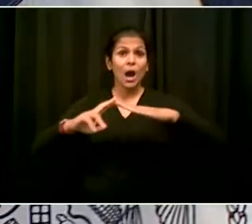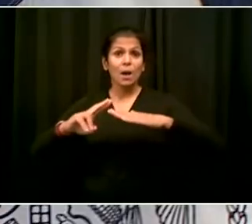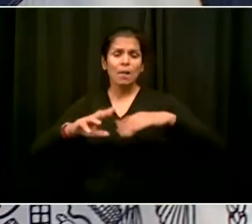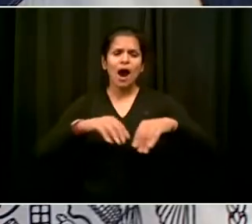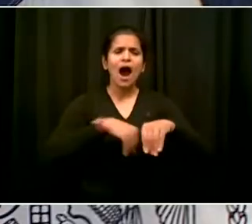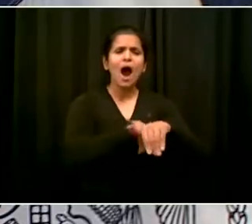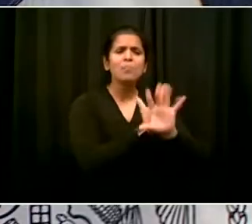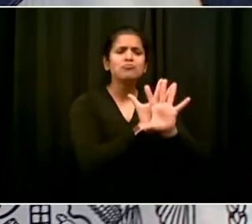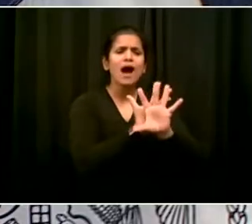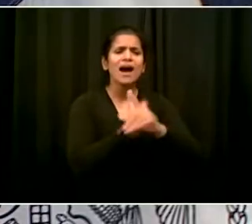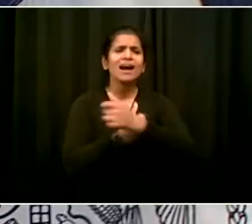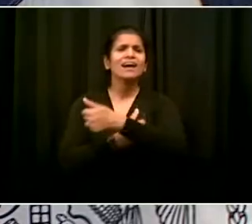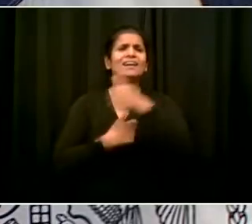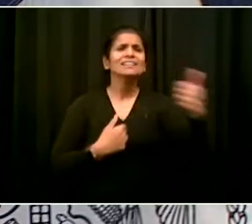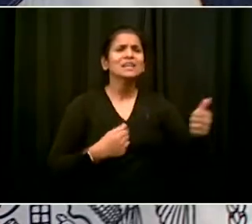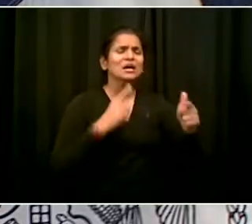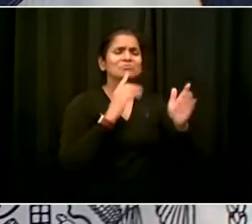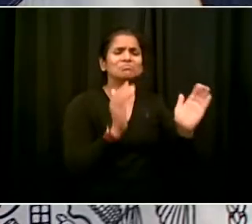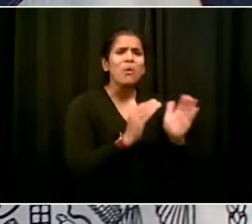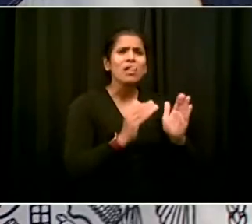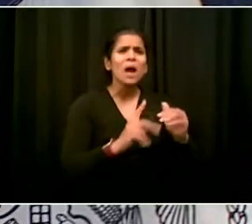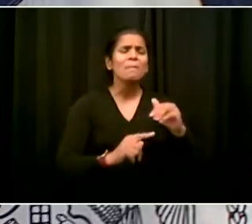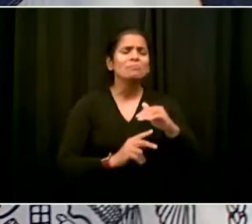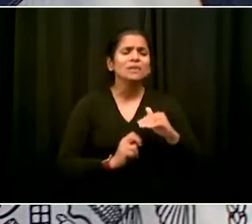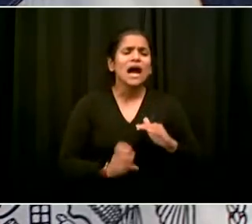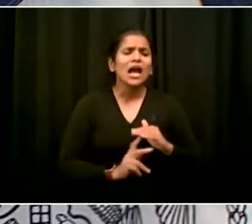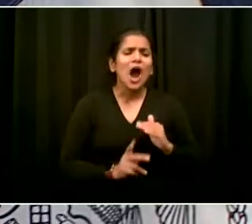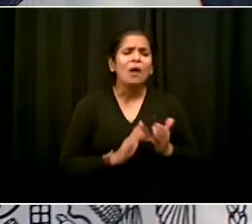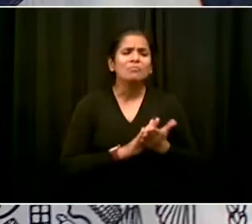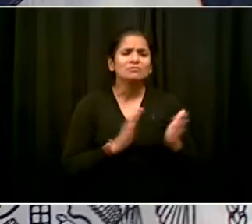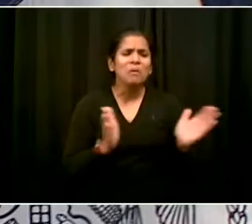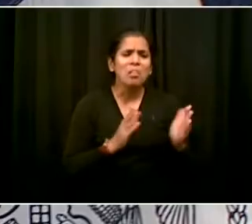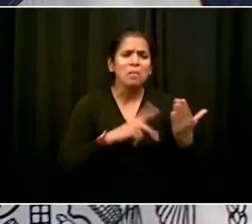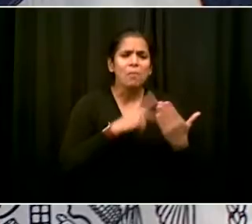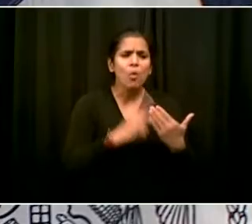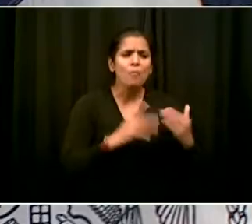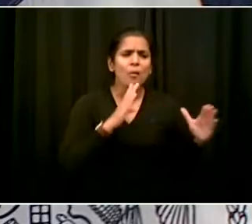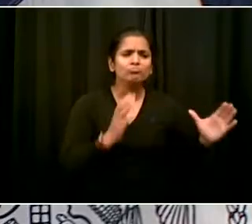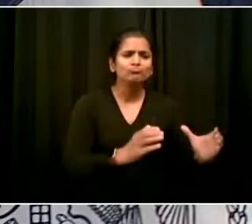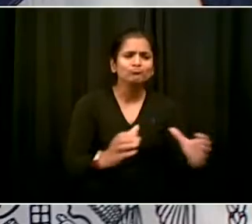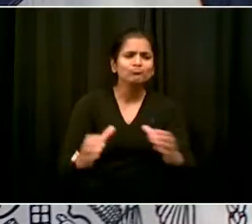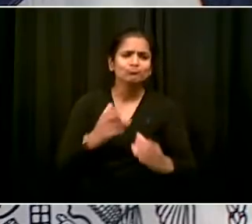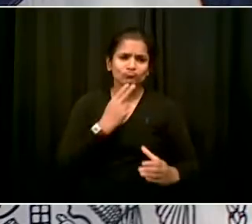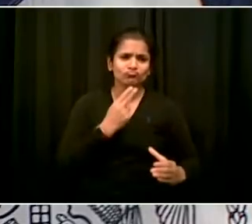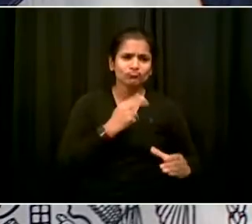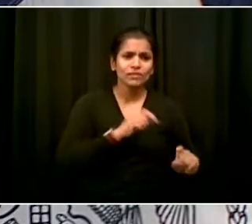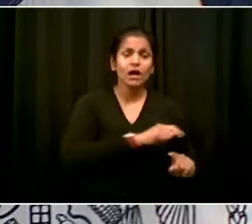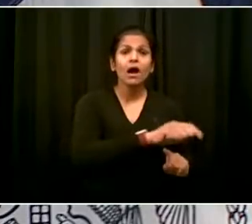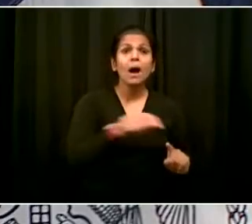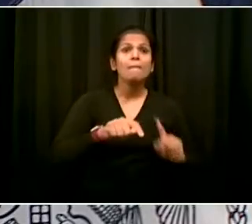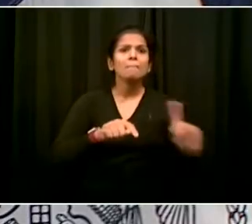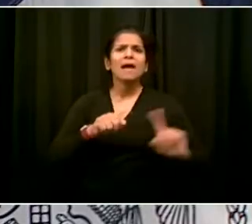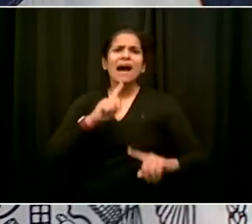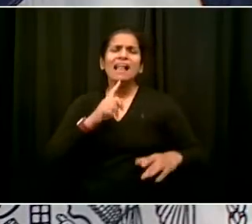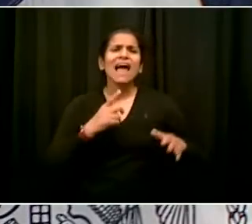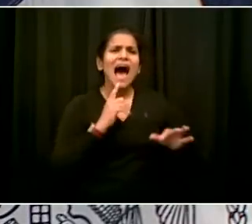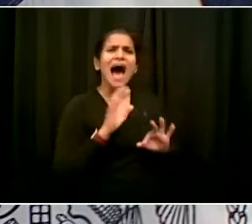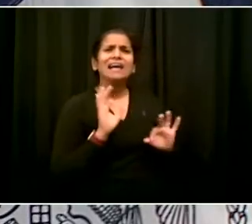THERE ARRE MUCH SMALLER PROGRAMS